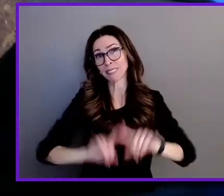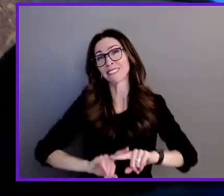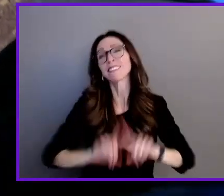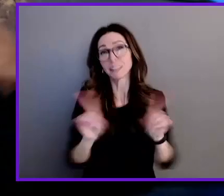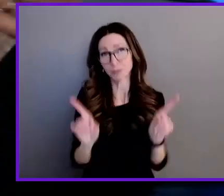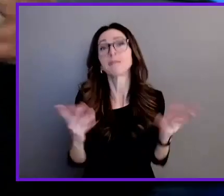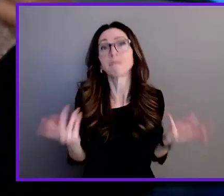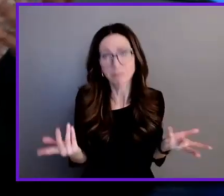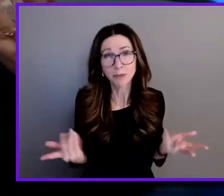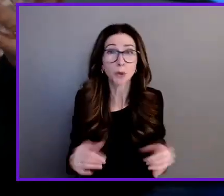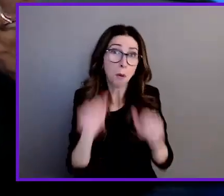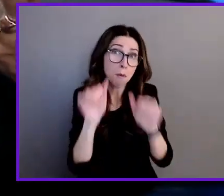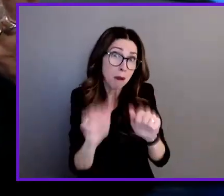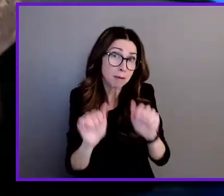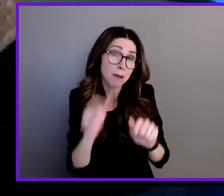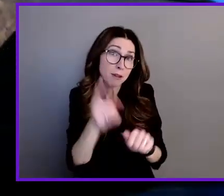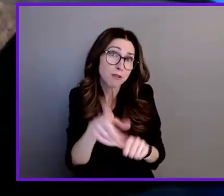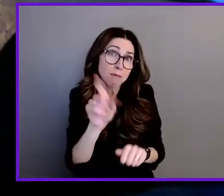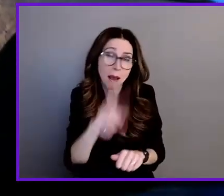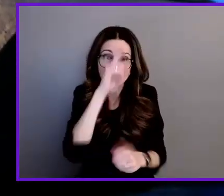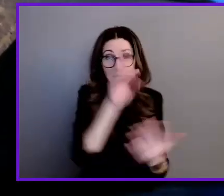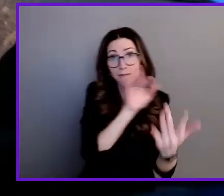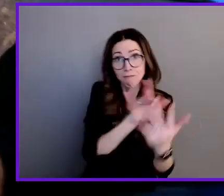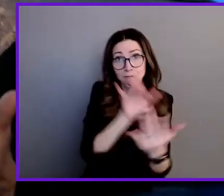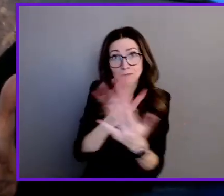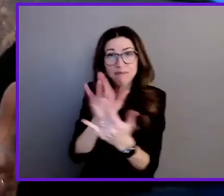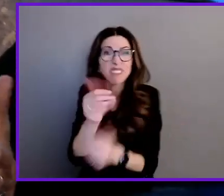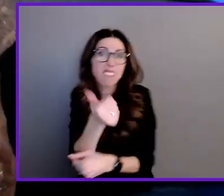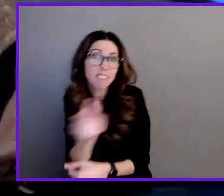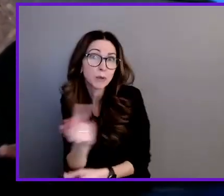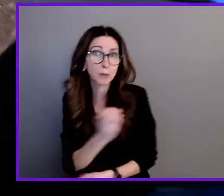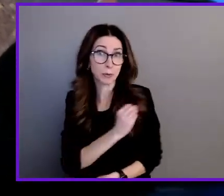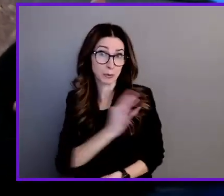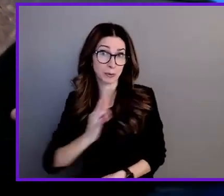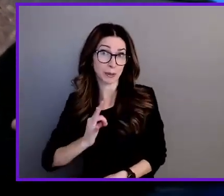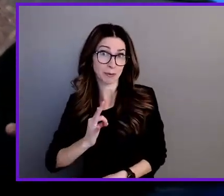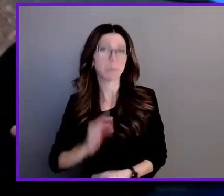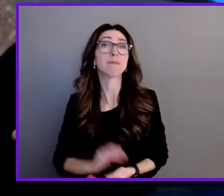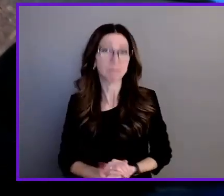I also want to acknowledge that markets have been crazily disrupted